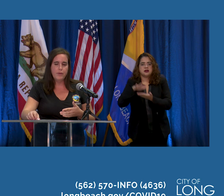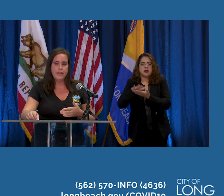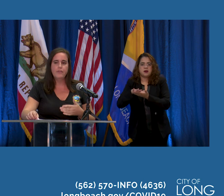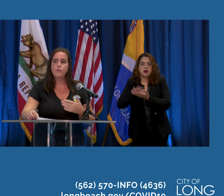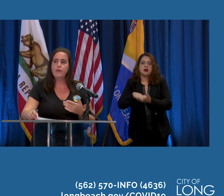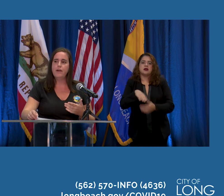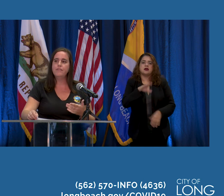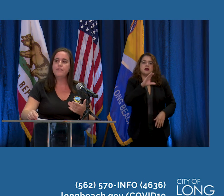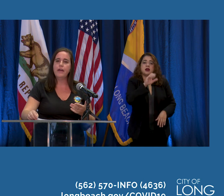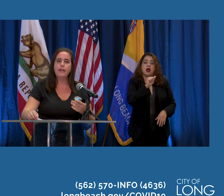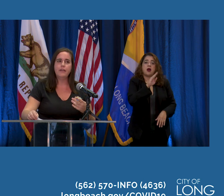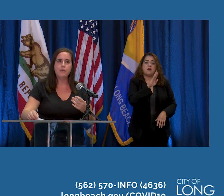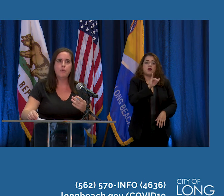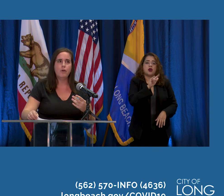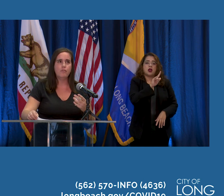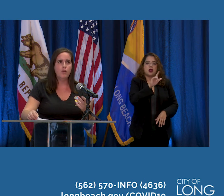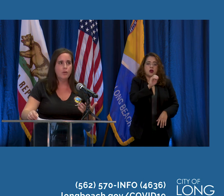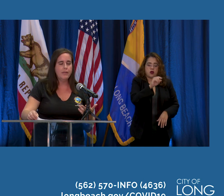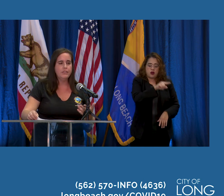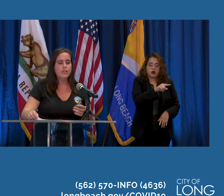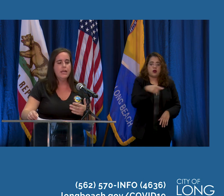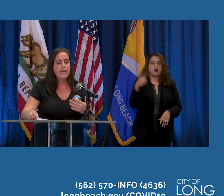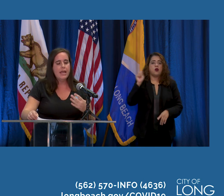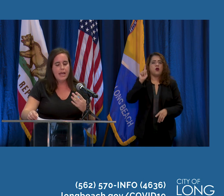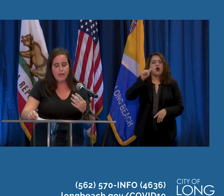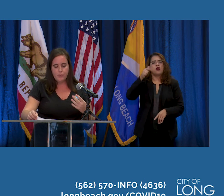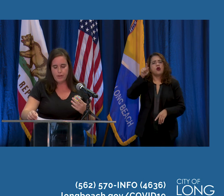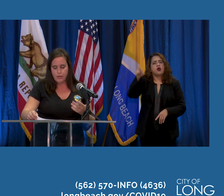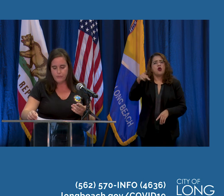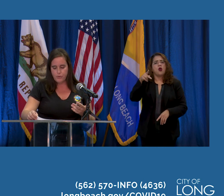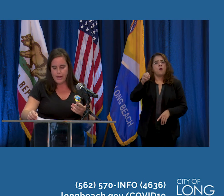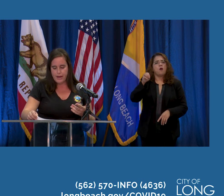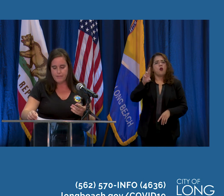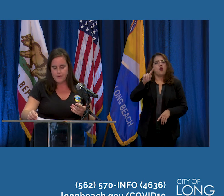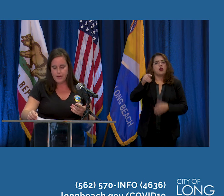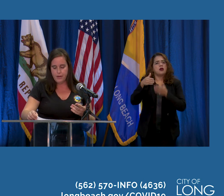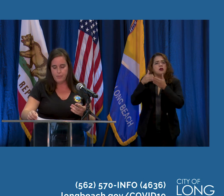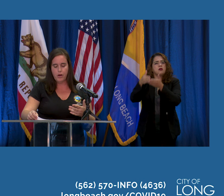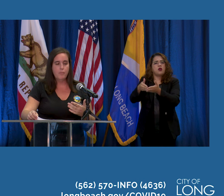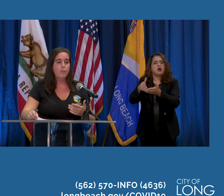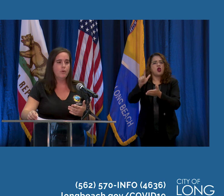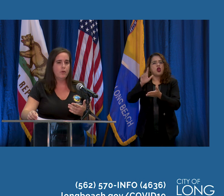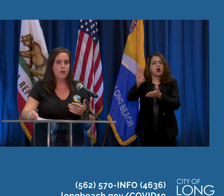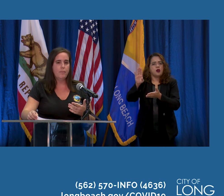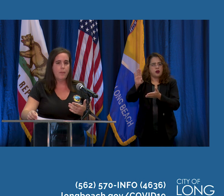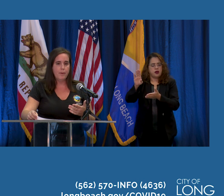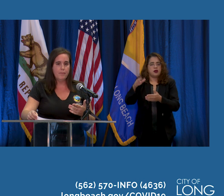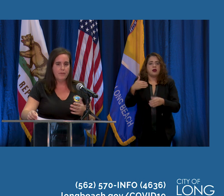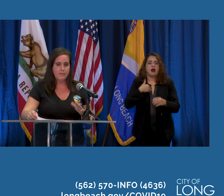the weekends, we have a site at the Port of Long Beach and we also have our mobile pop-up